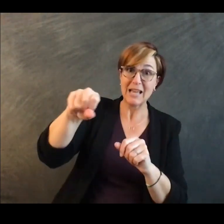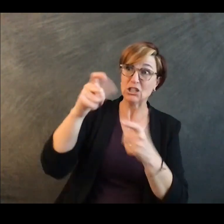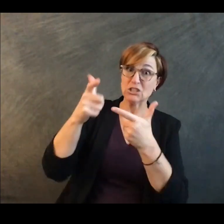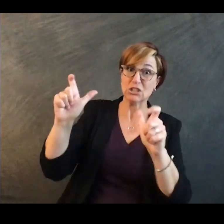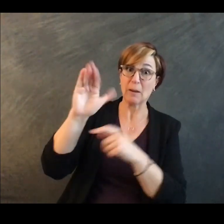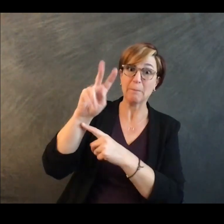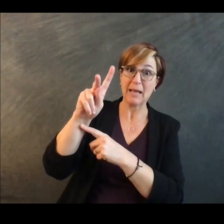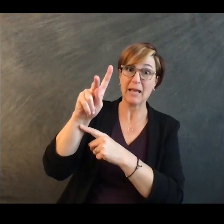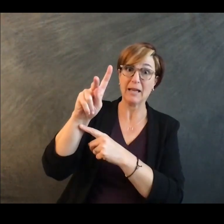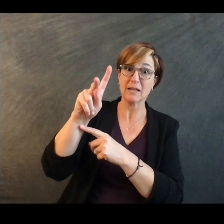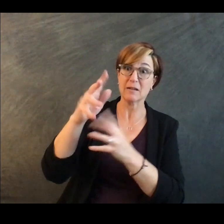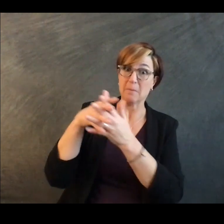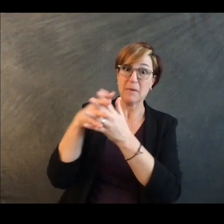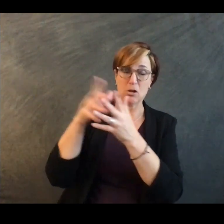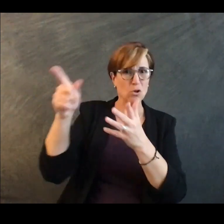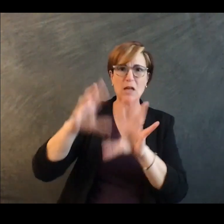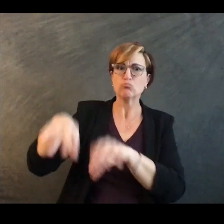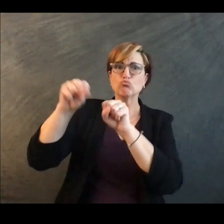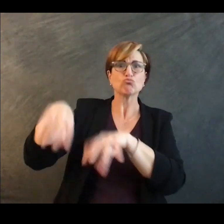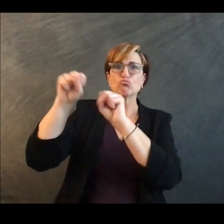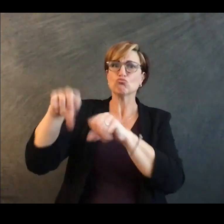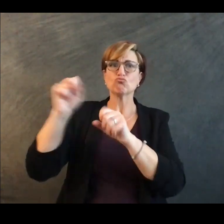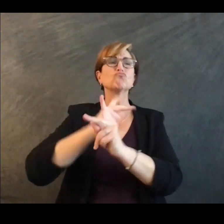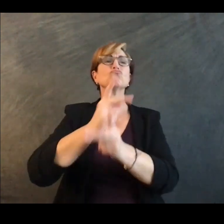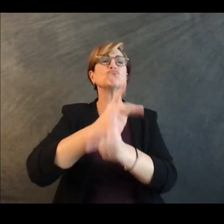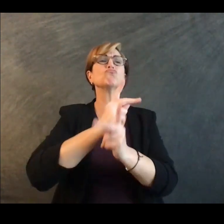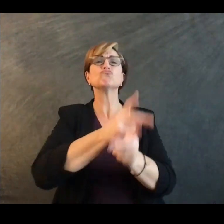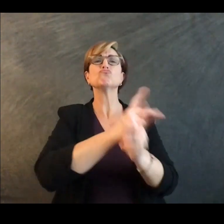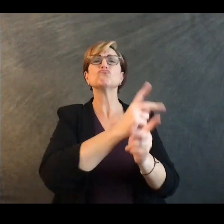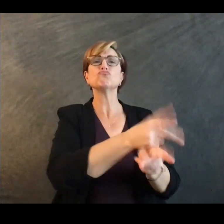are doing it and they're they're doing it for a lot of reasons one of them is